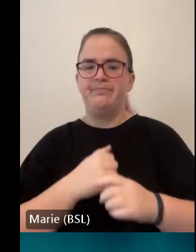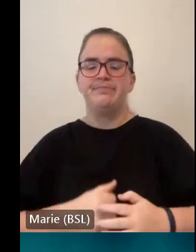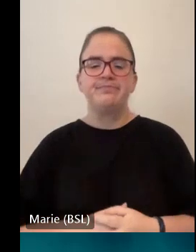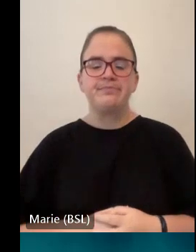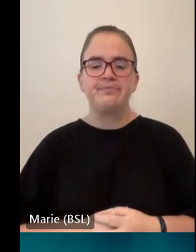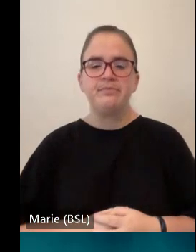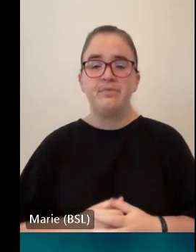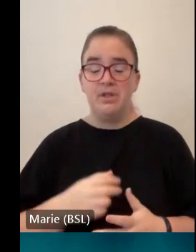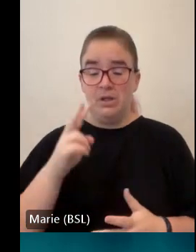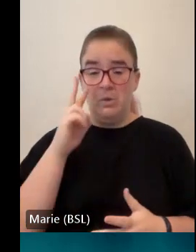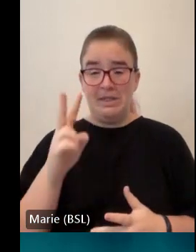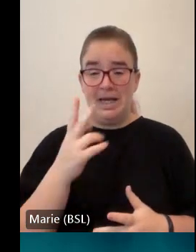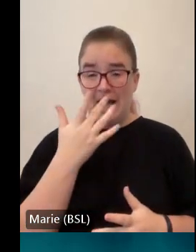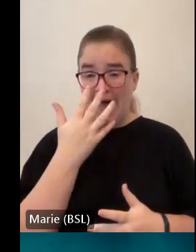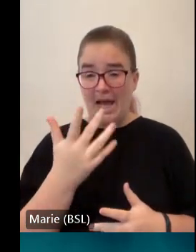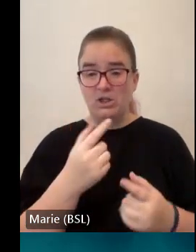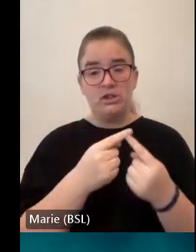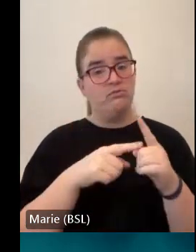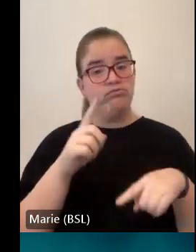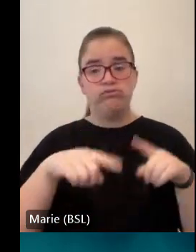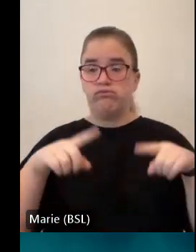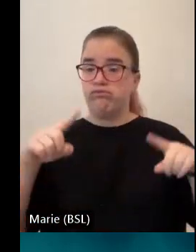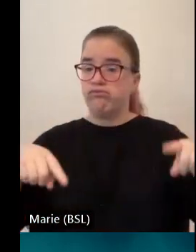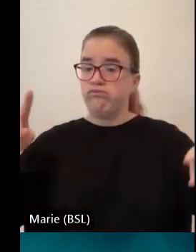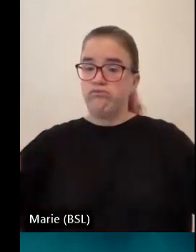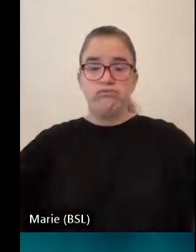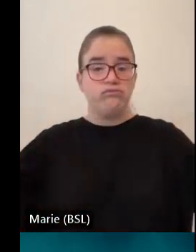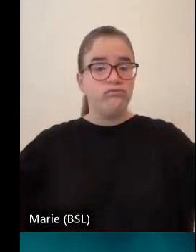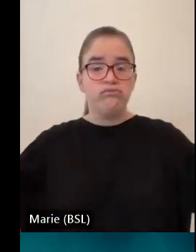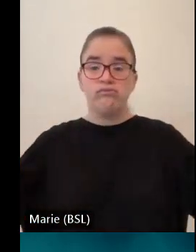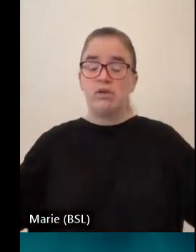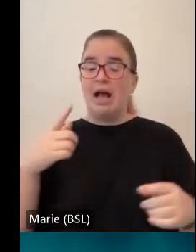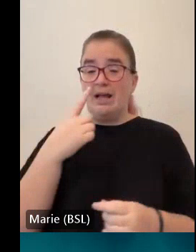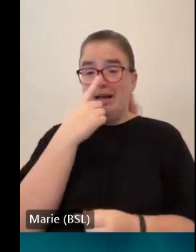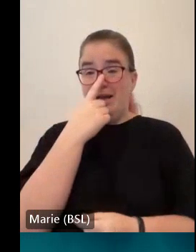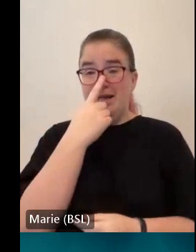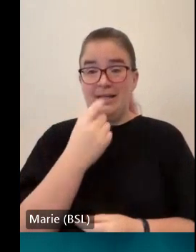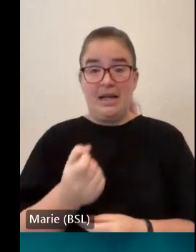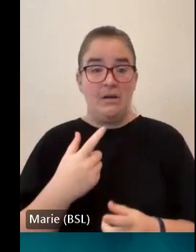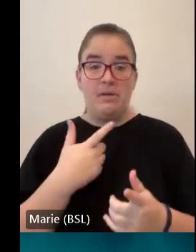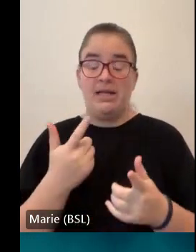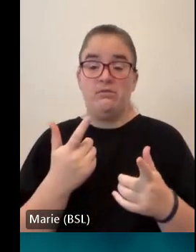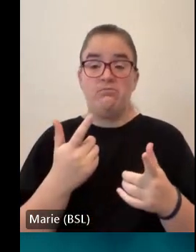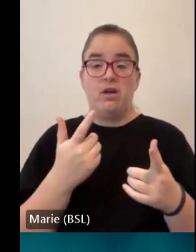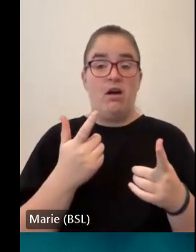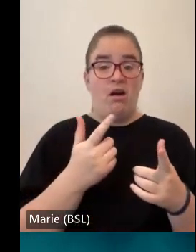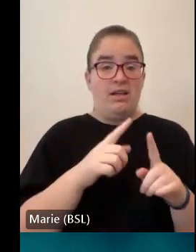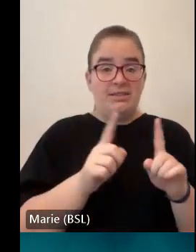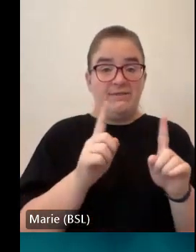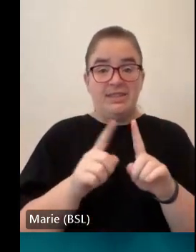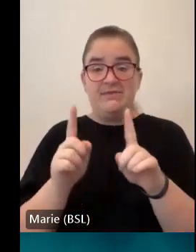We see victims of all age ranges and crossing other all sexualities as well, so.